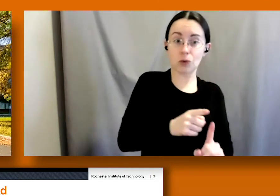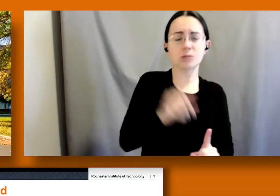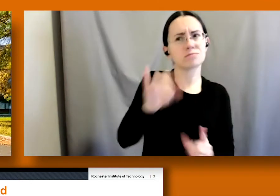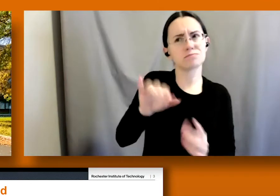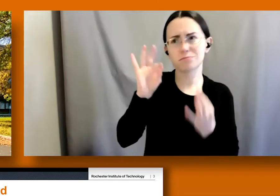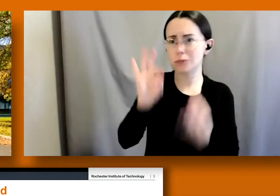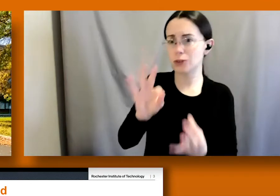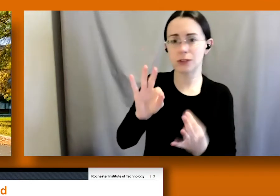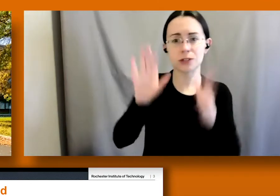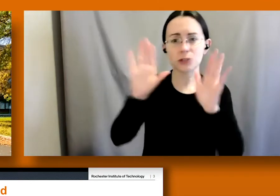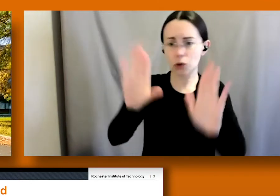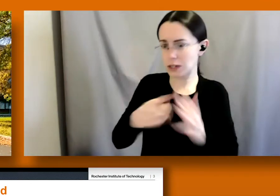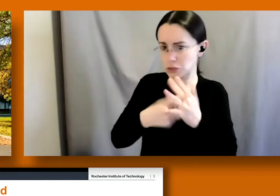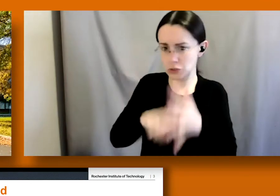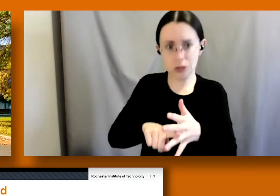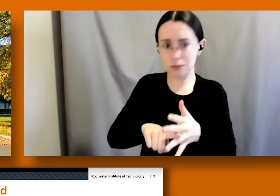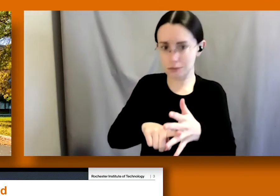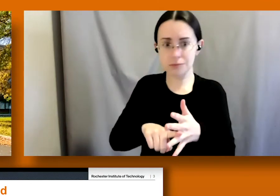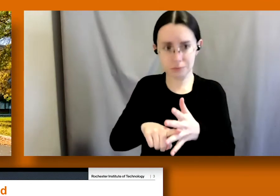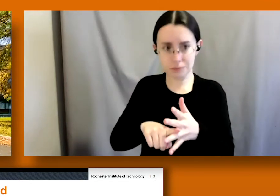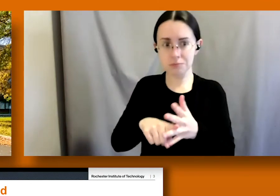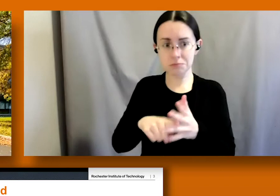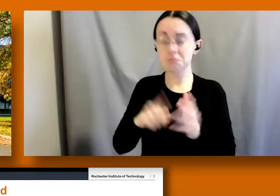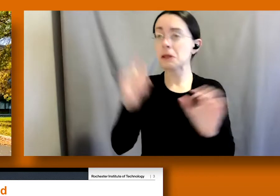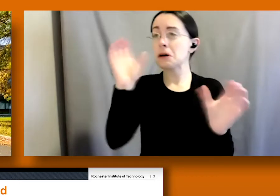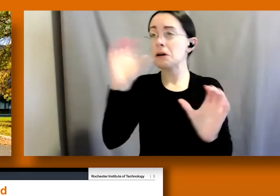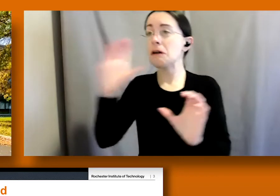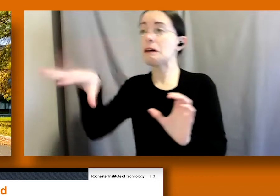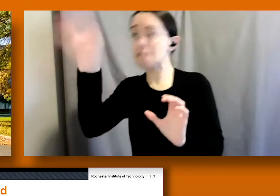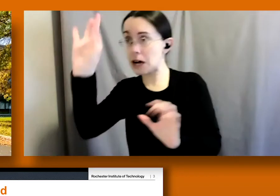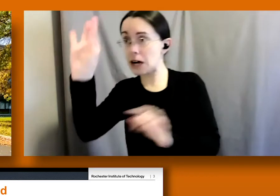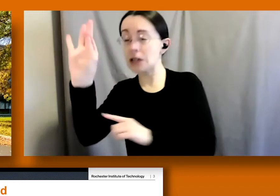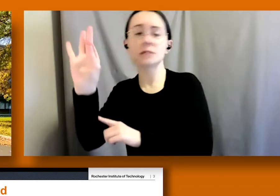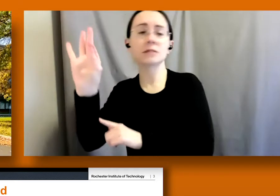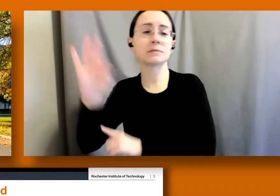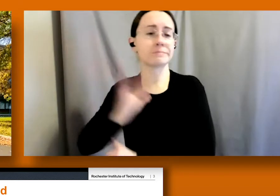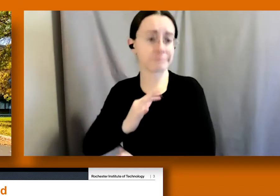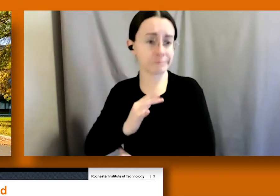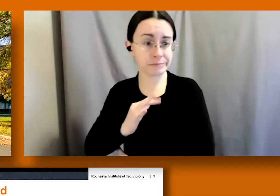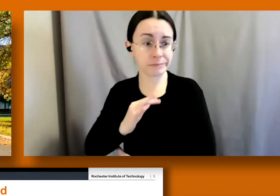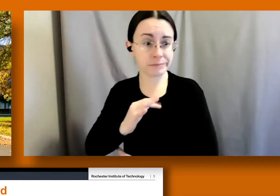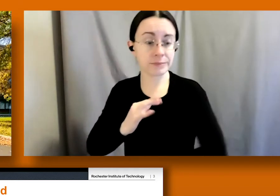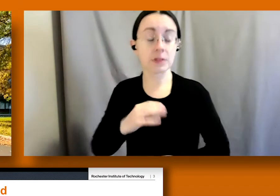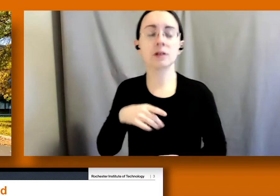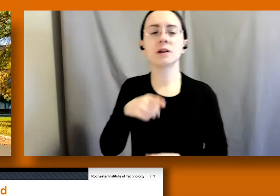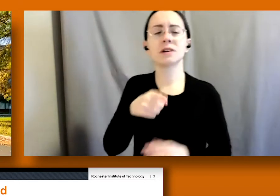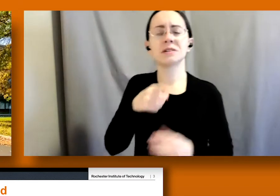There are several services, such a Grant Forward, um...